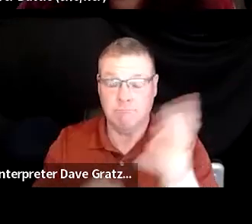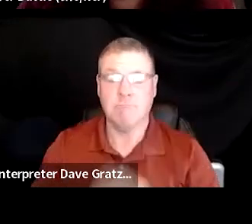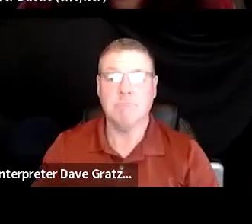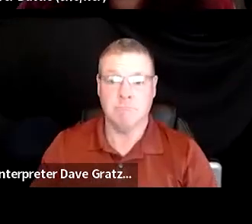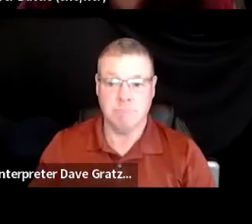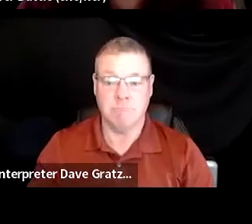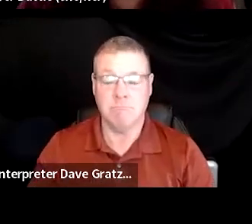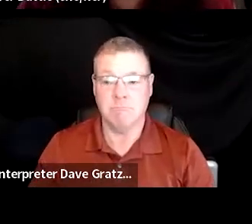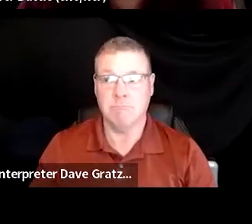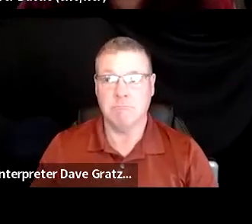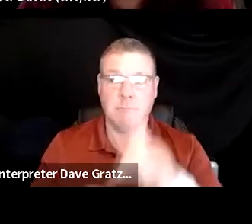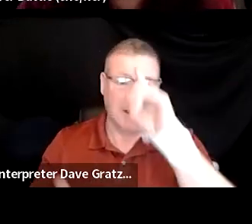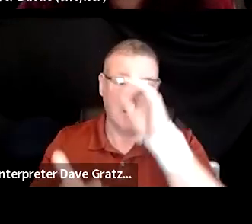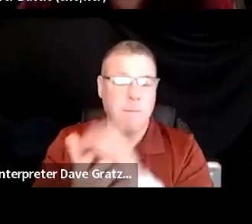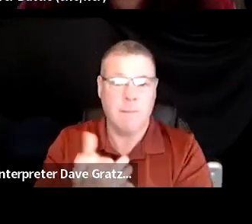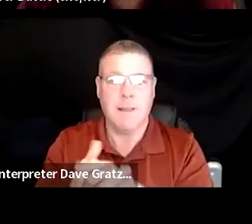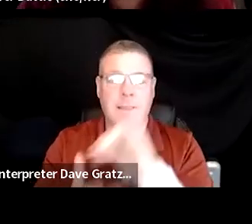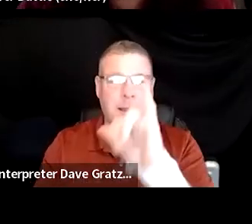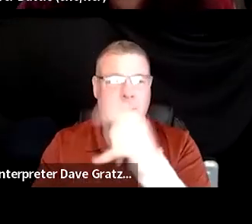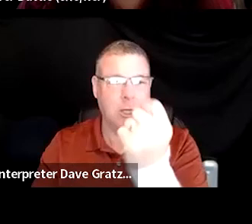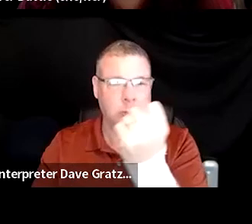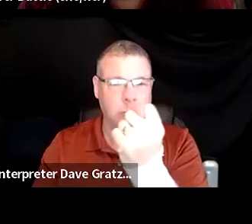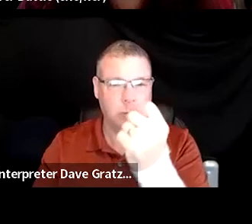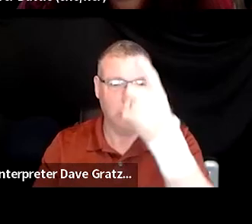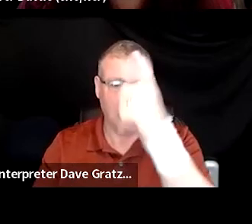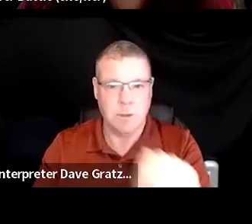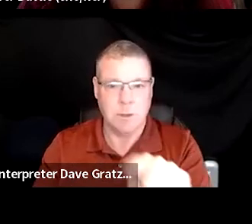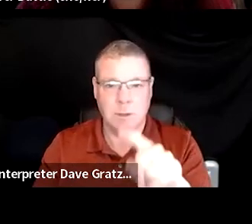So I believe that's again Tuesday a week from yesterday.